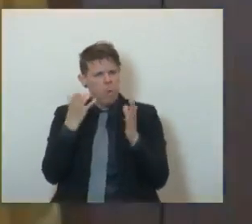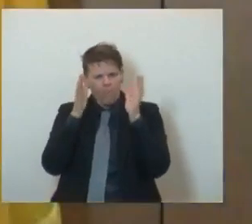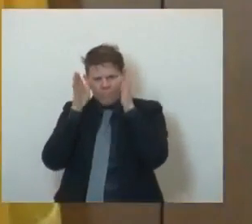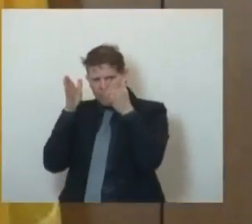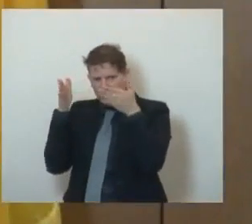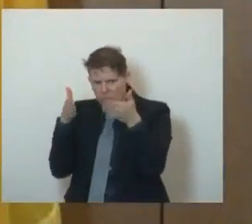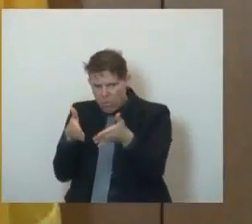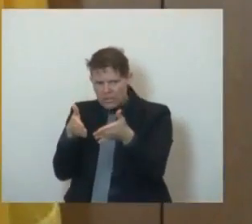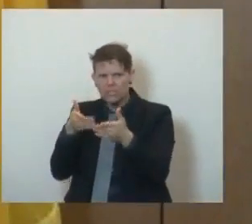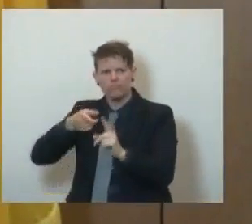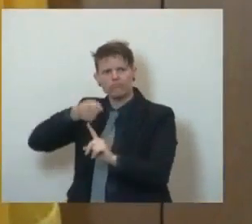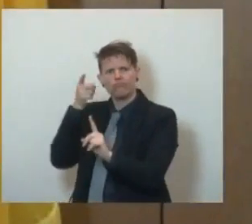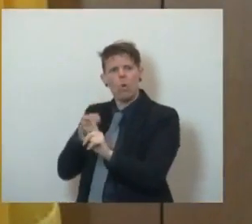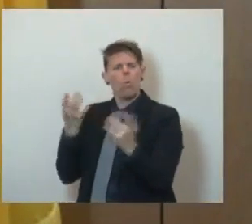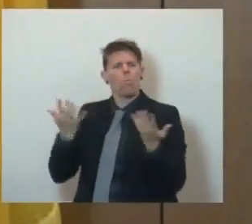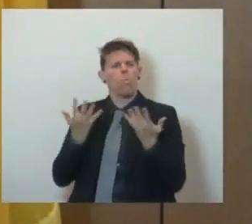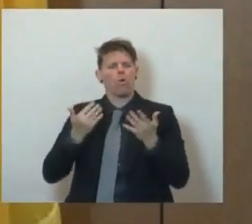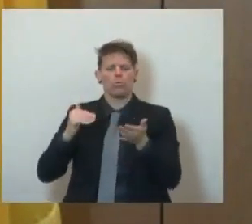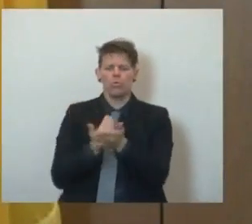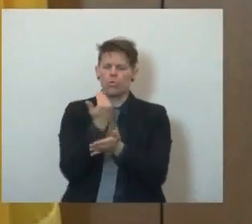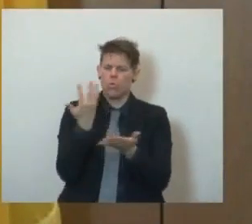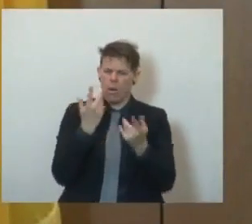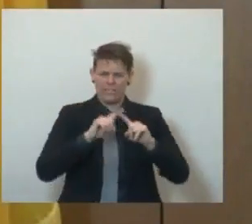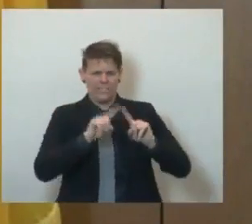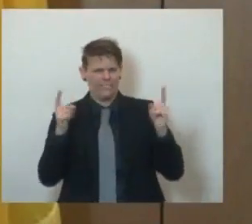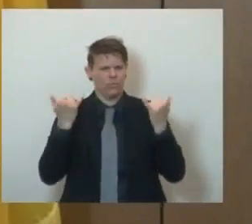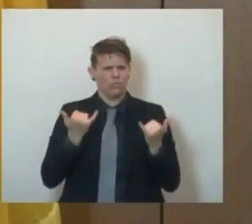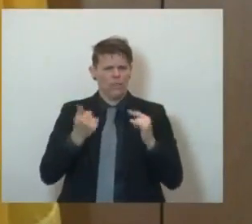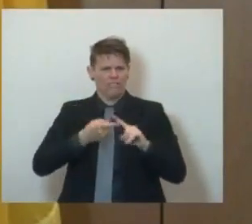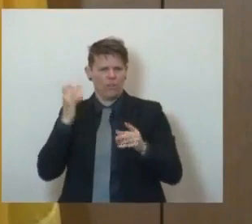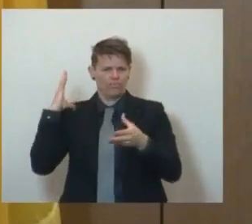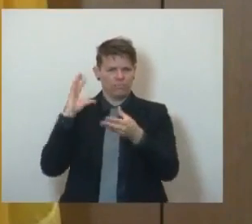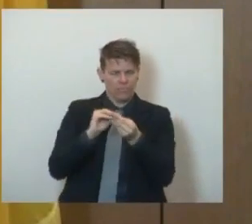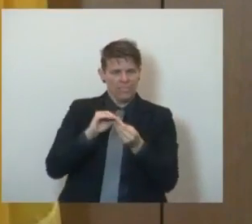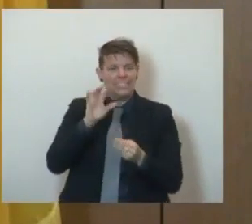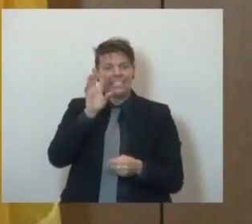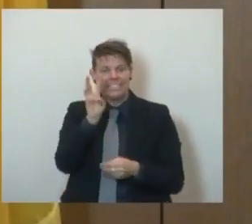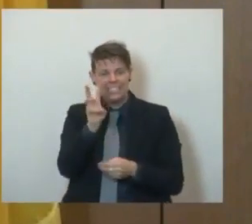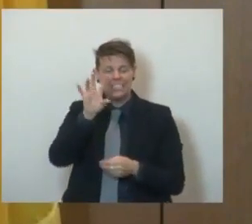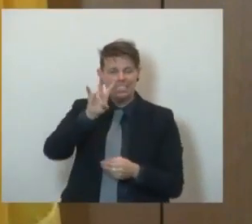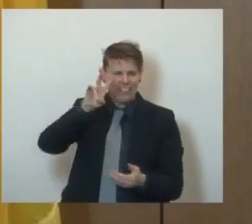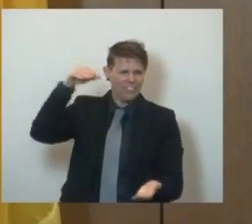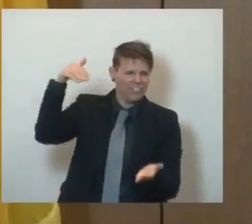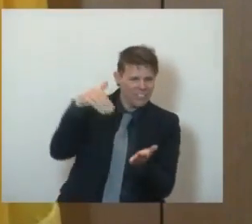WE’RE GOING TO A LITTLE BIT DIFFERENT CAUSE I REALLY WANT TO GET TO WHAT WE’RE WHAT IS DIFFERENT TODAY.